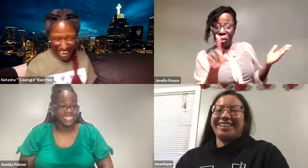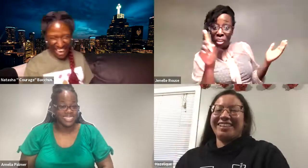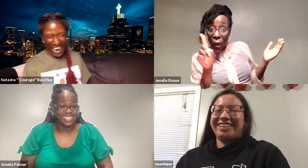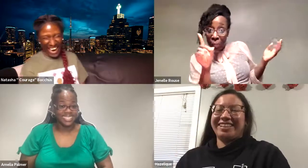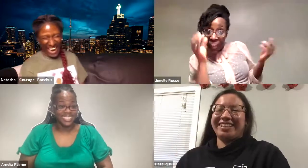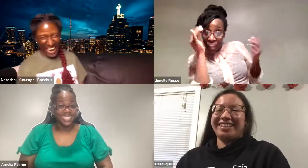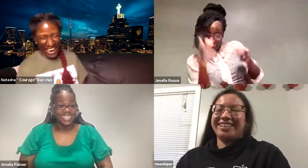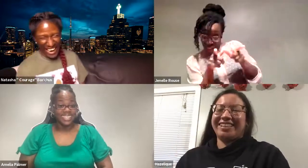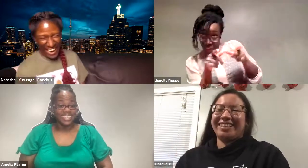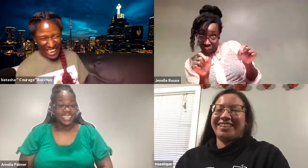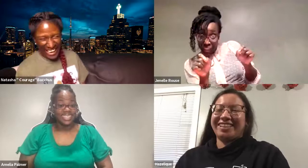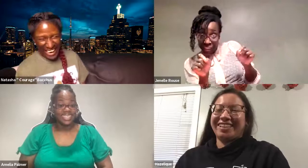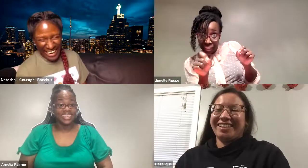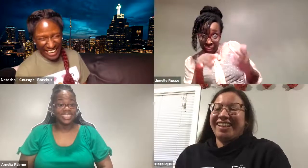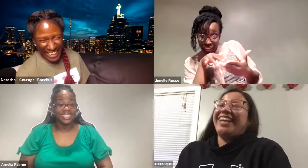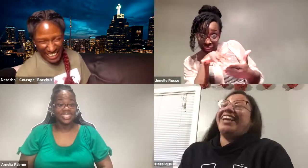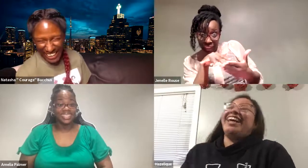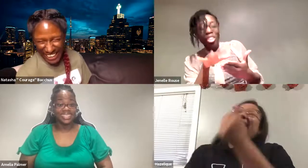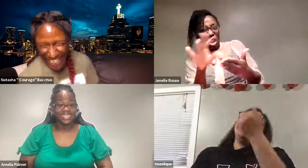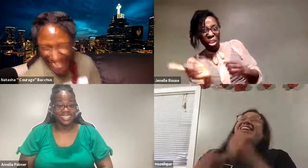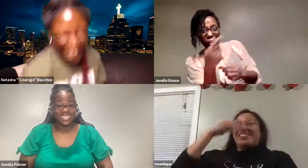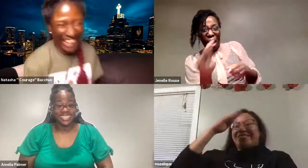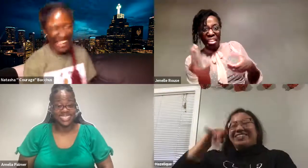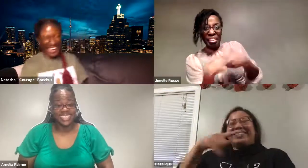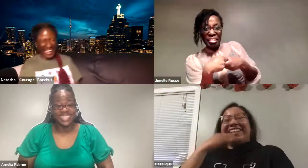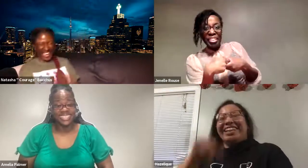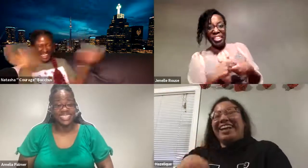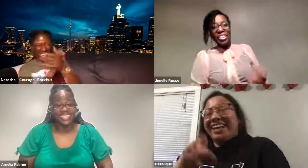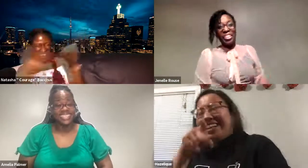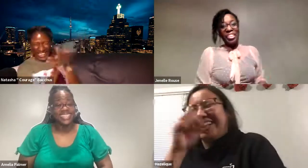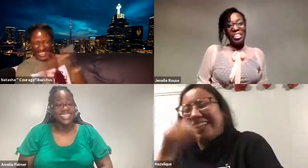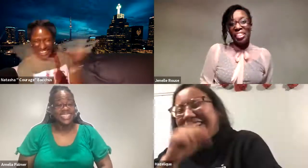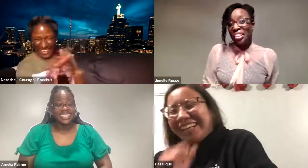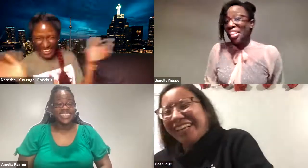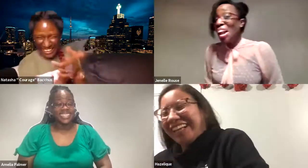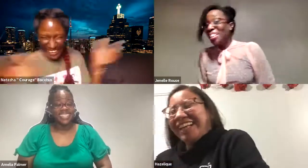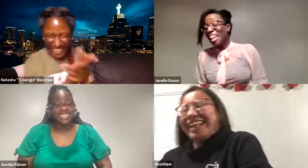how much i'm smiling right now i'm definitely a linguistics nerd. if any of you haven't studied